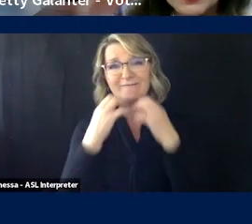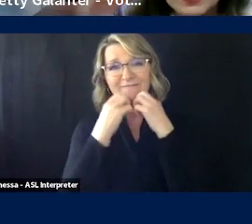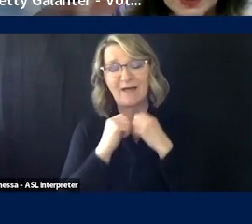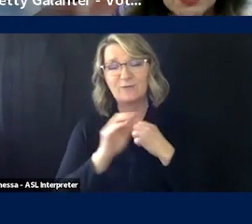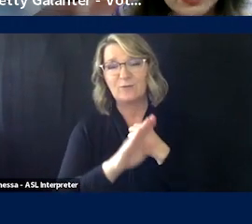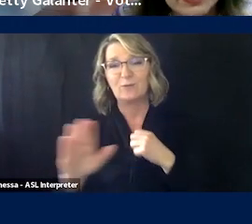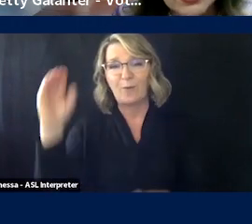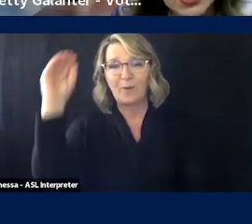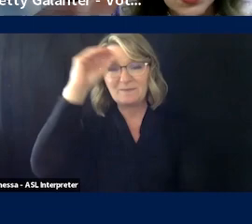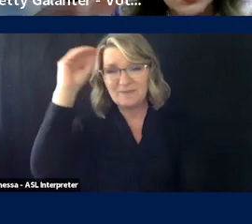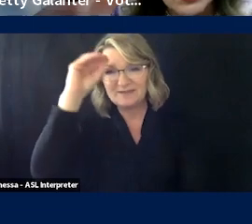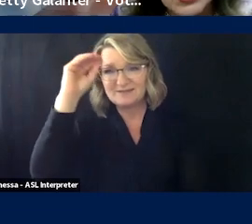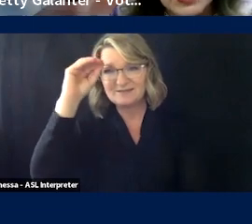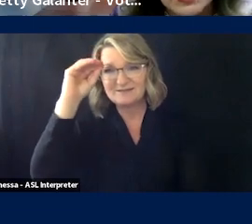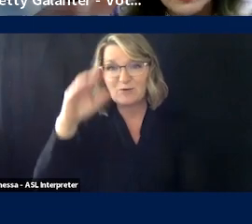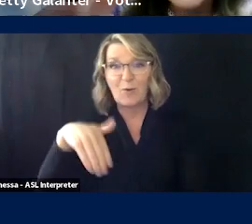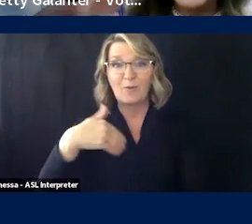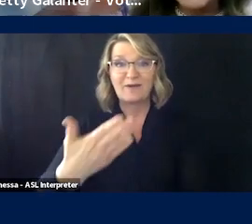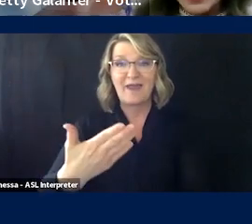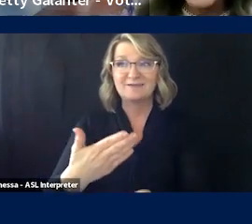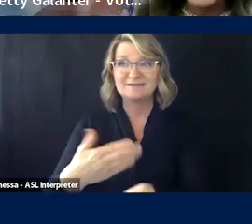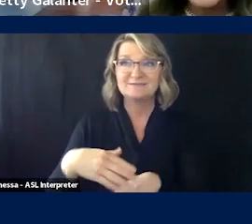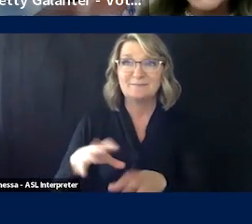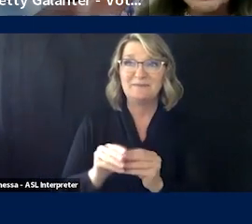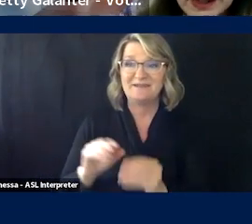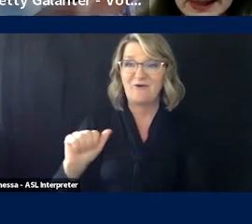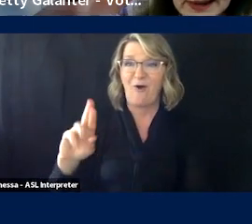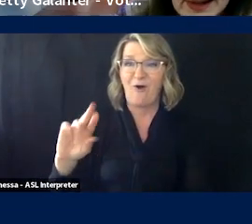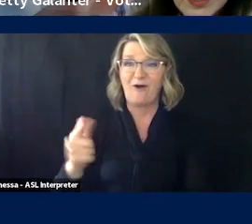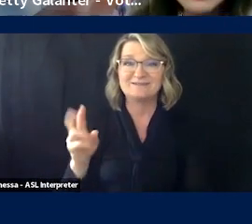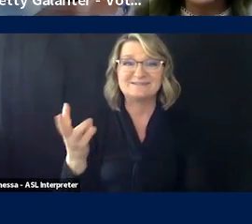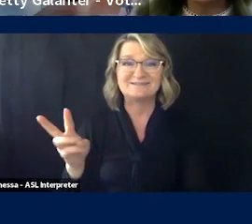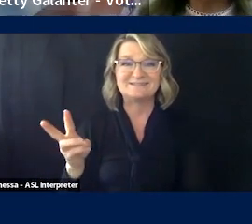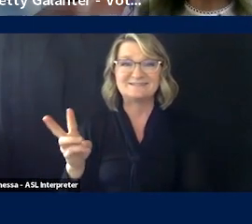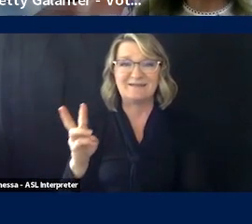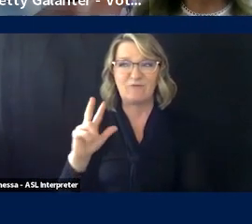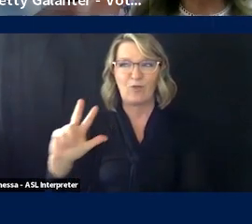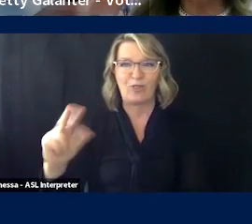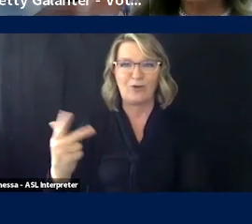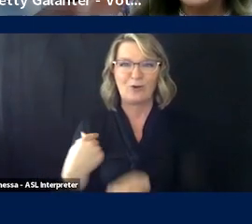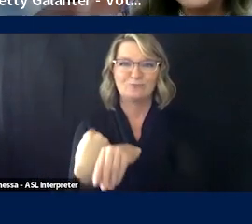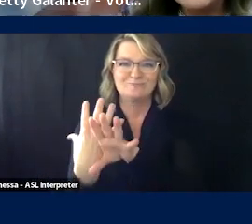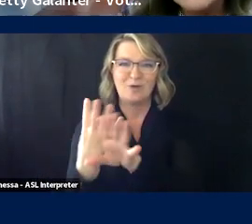to fill it out and let us know how we're doing we value your opinion so join us next time on August